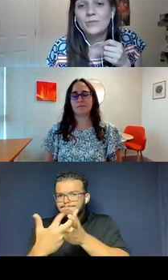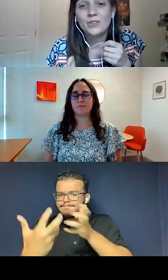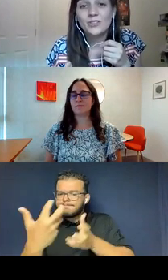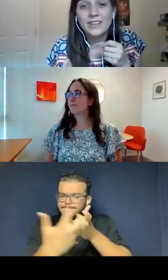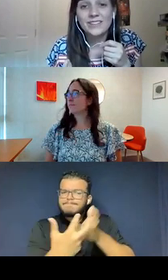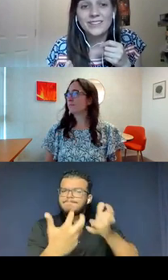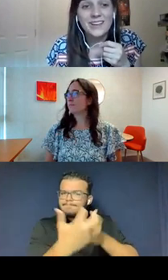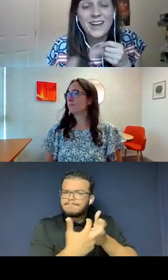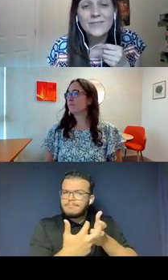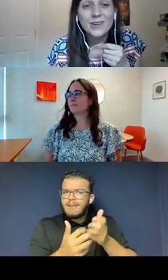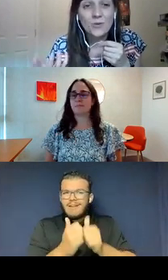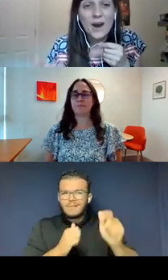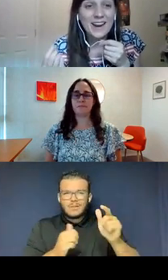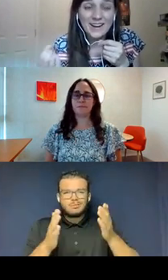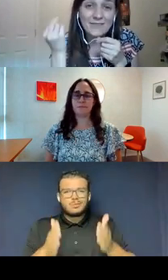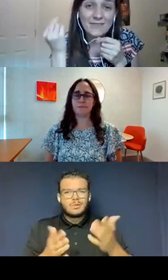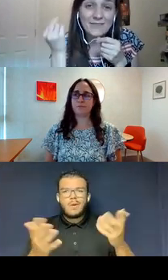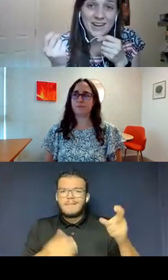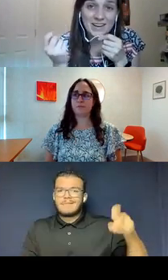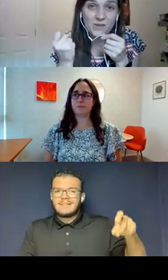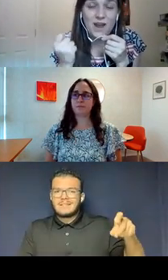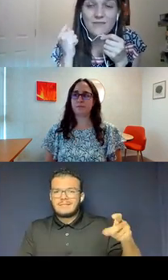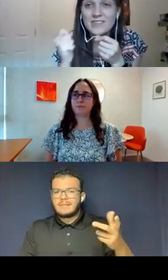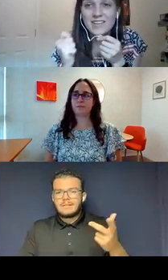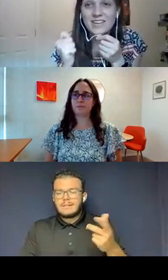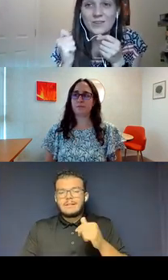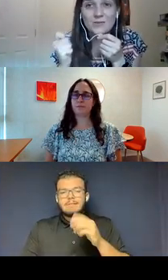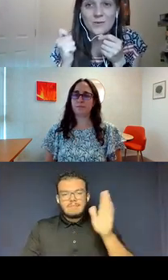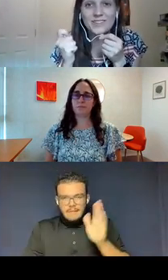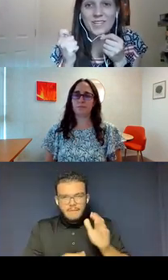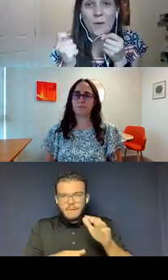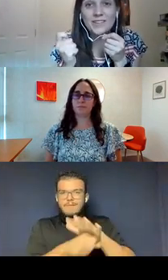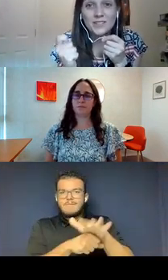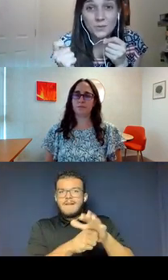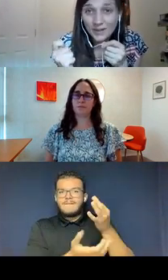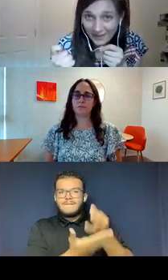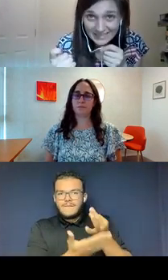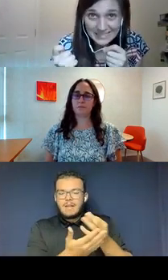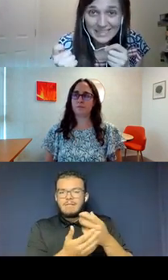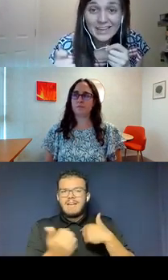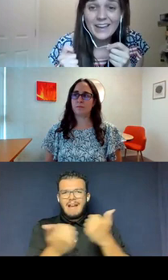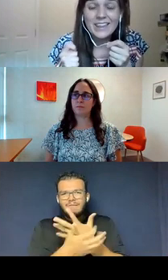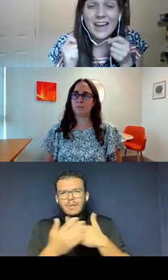There's just never quite enough funding to do everything in the whole world that you want to do at your agency.